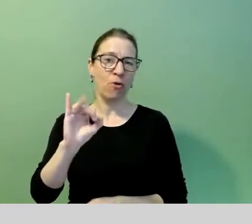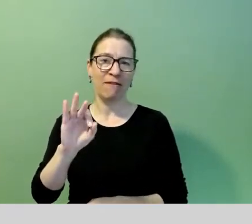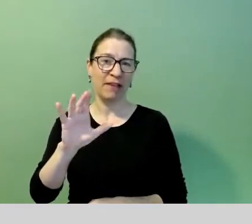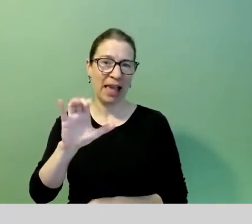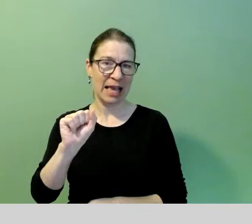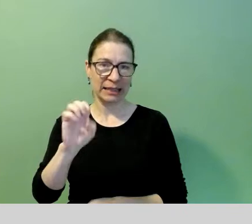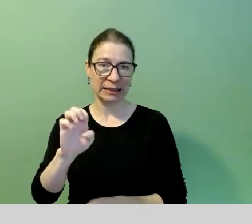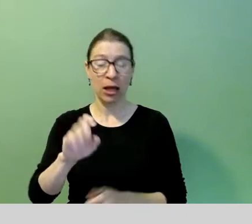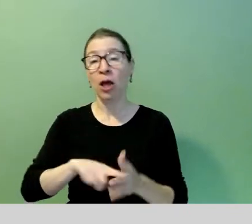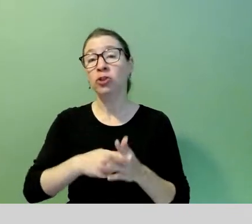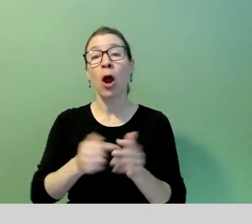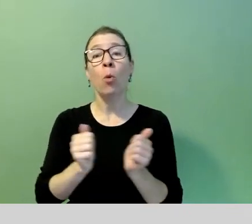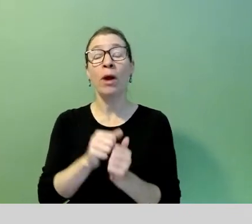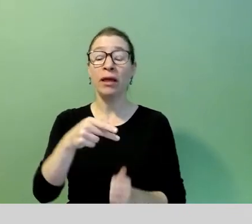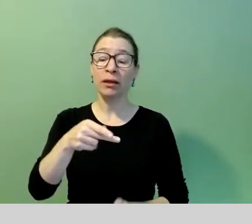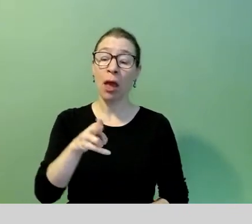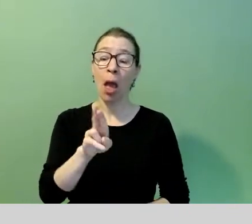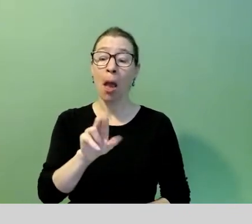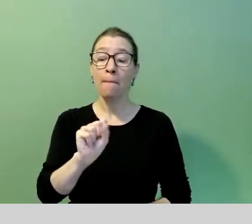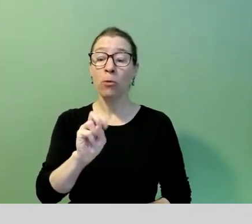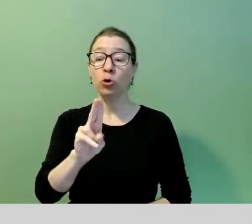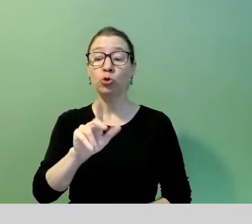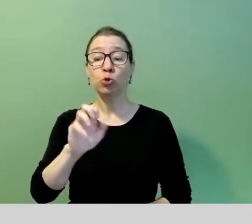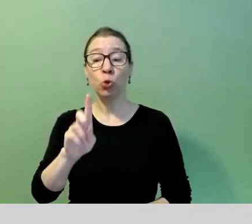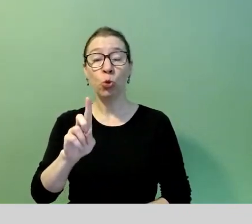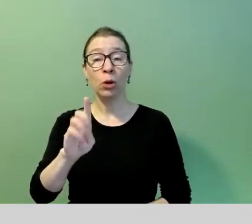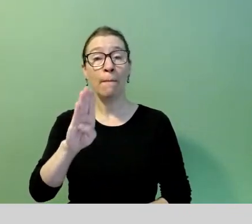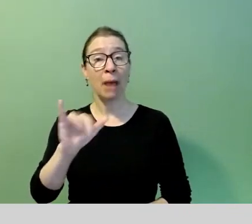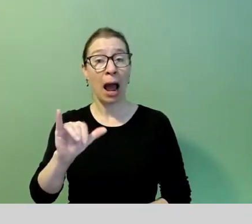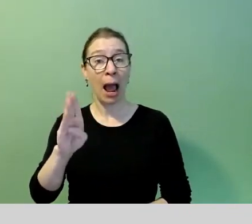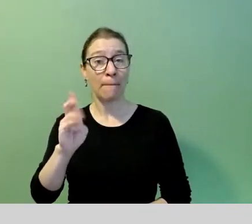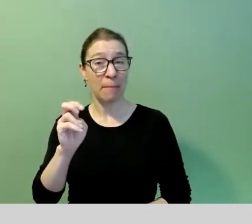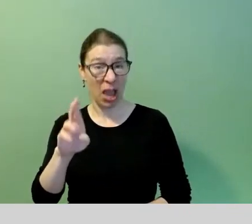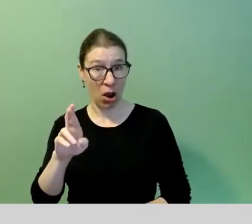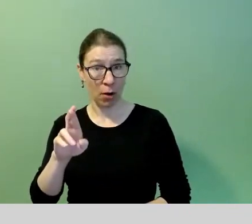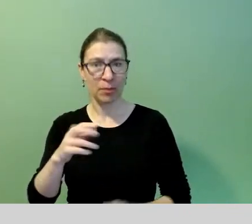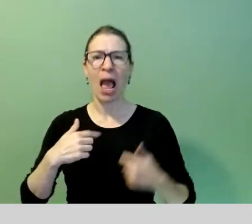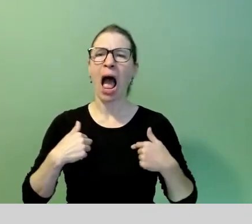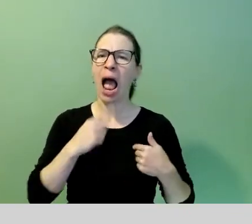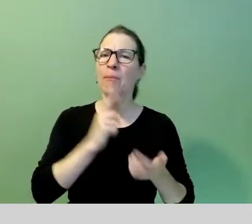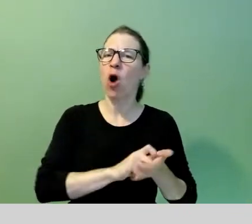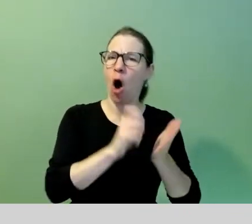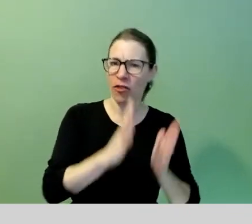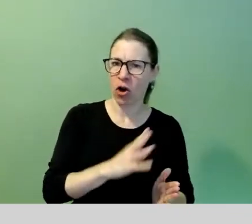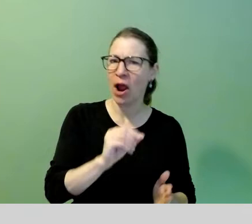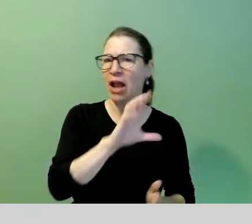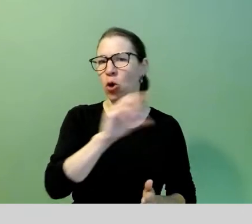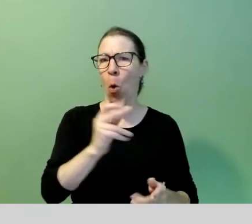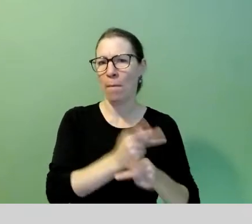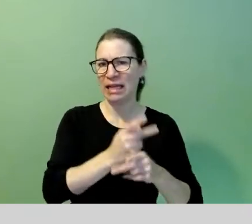an education focused game library. I'm the author and co maintainer, for brevity, I'm gonna refer to it as PPB